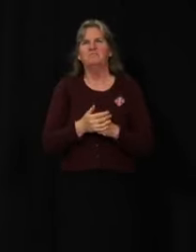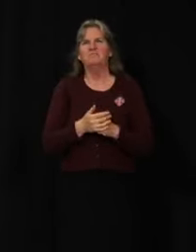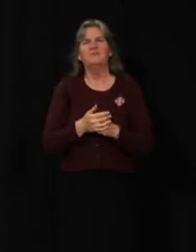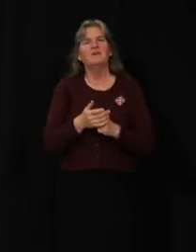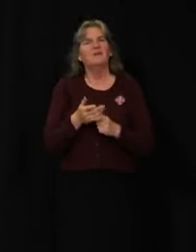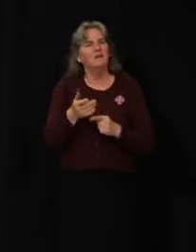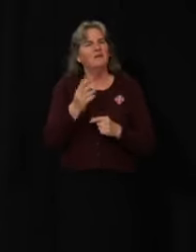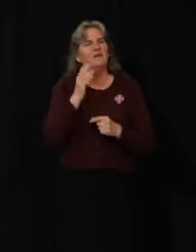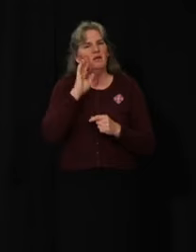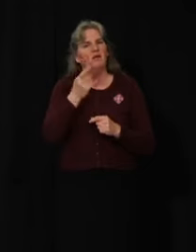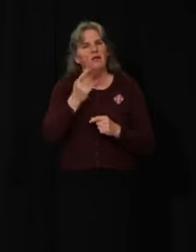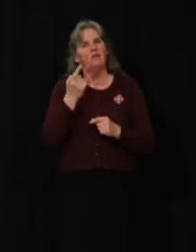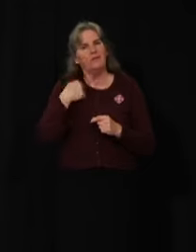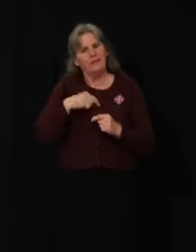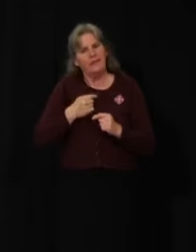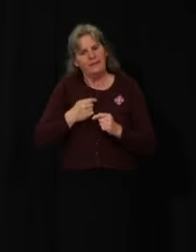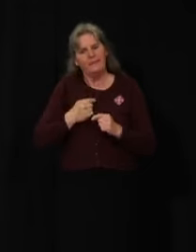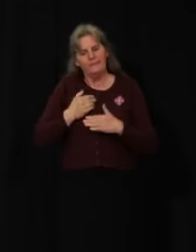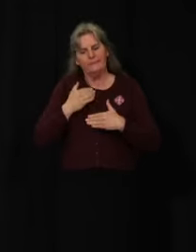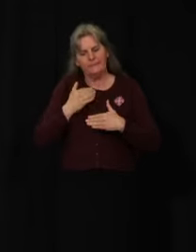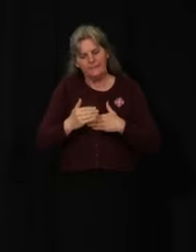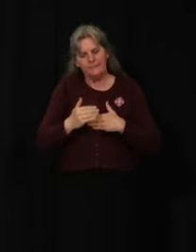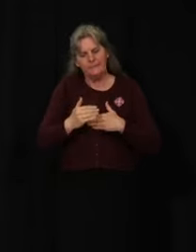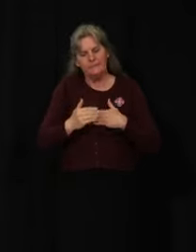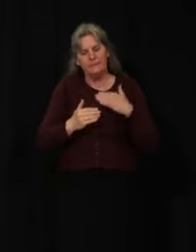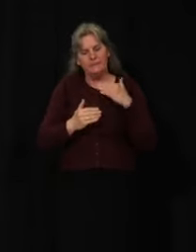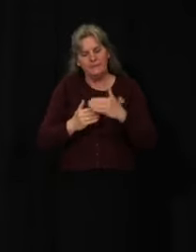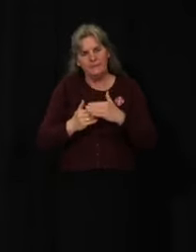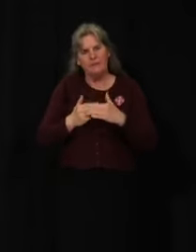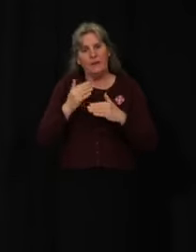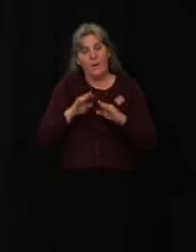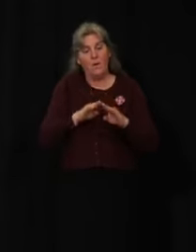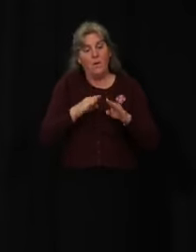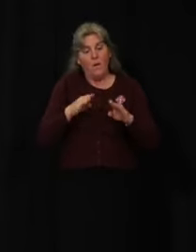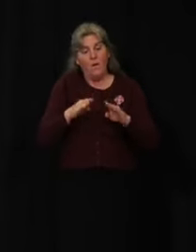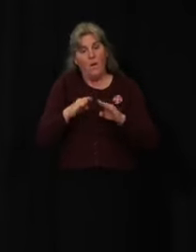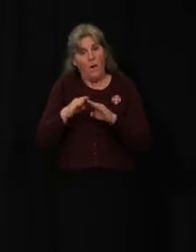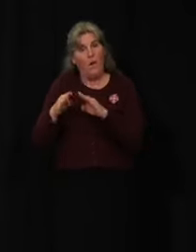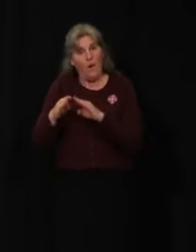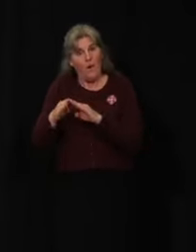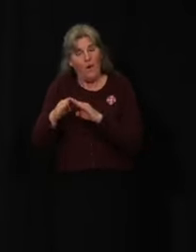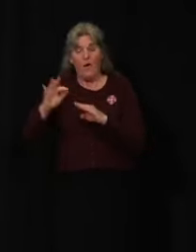Even as we progress through the initial phases of reopening and getting Yukon residents back to